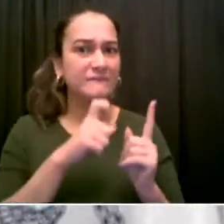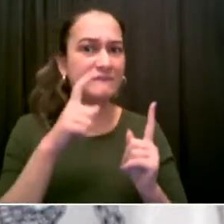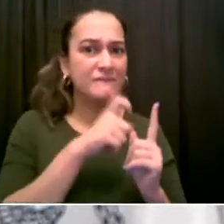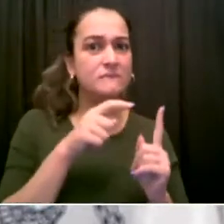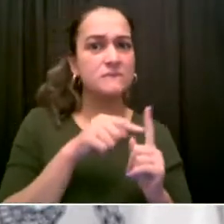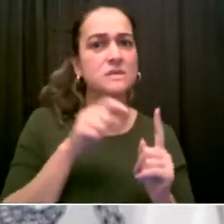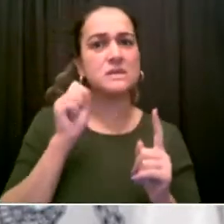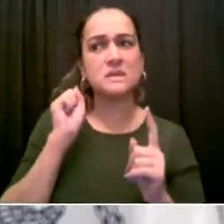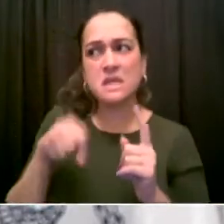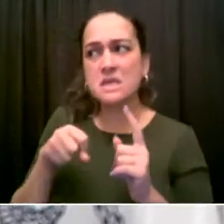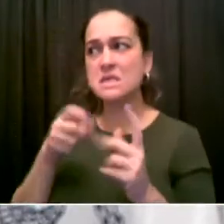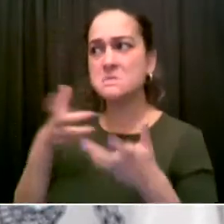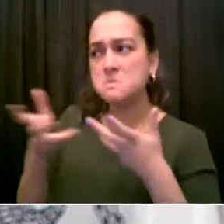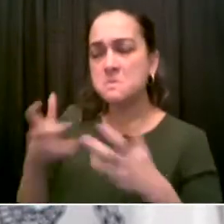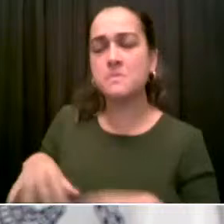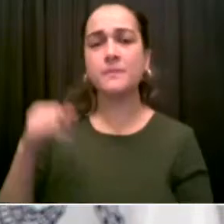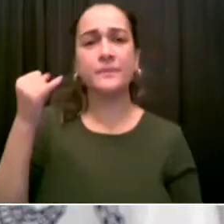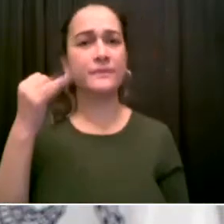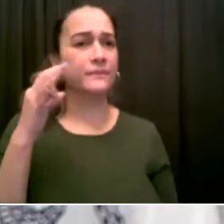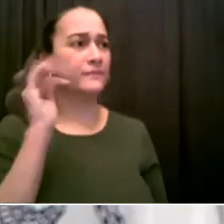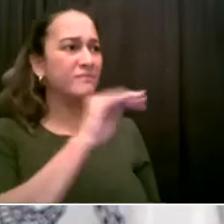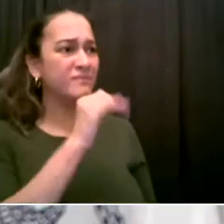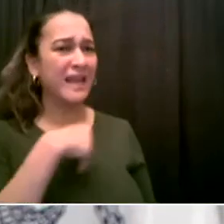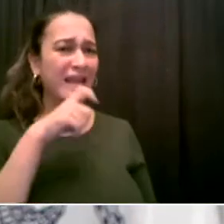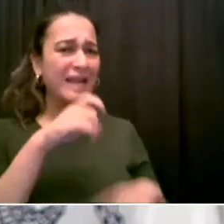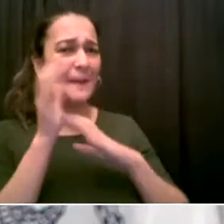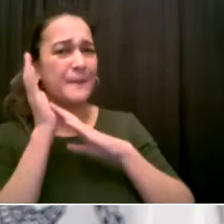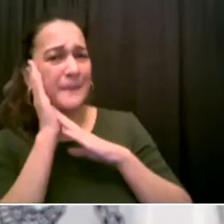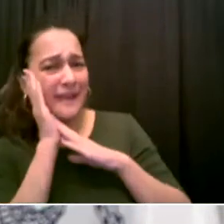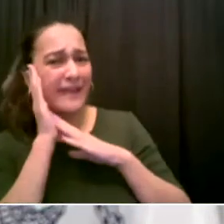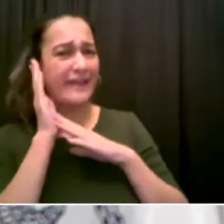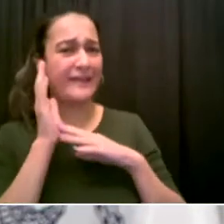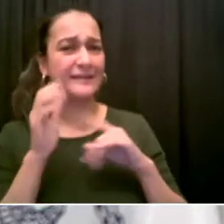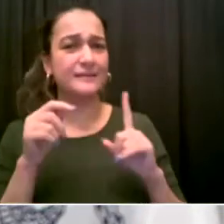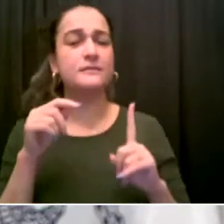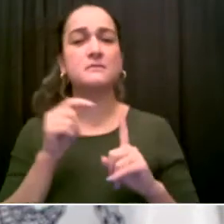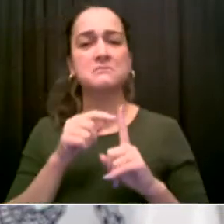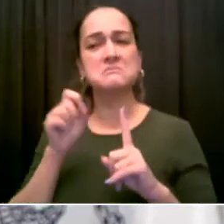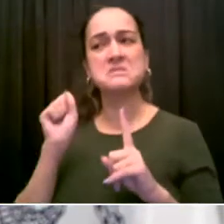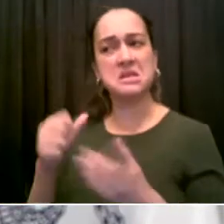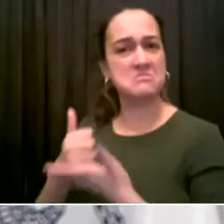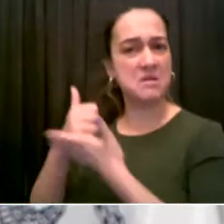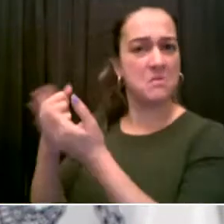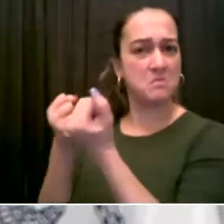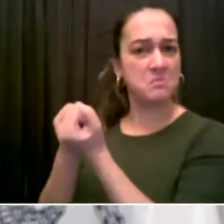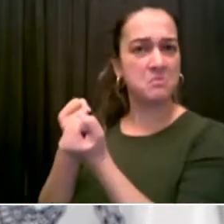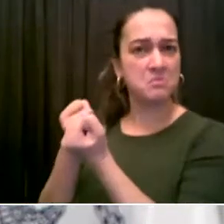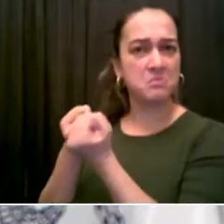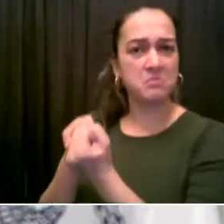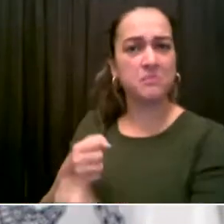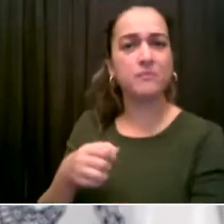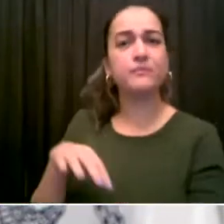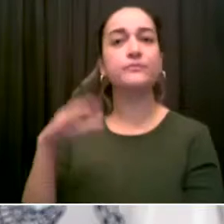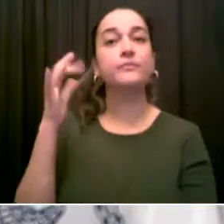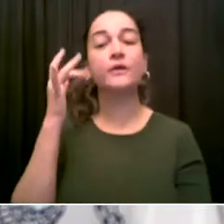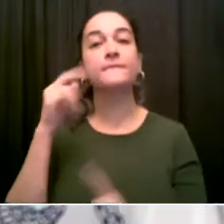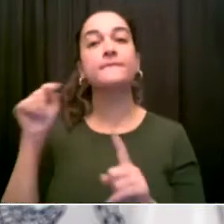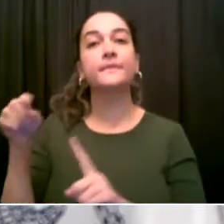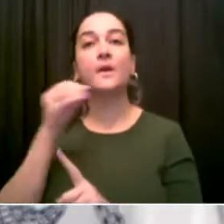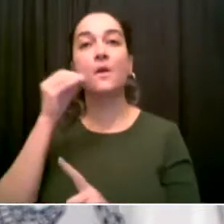THEM AND TALKING TO THEM AND THEY ARE ON THE CUSP WHERE THEY MIGHT COME IN, THE BED BEING AVAILABLE